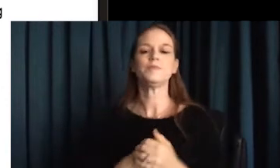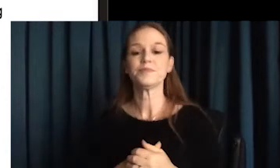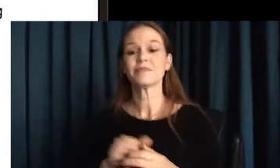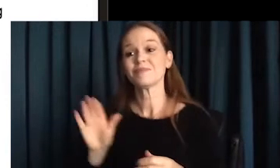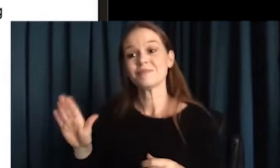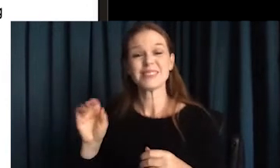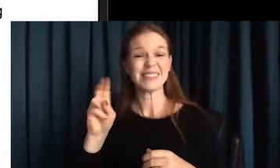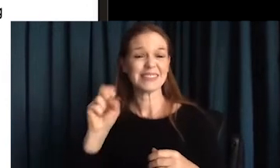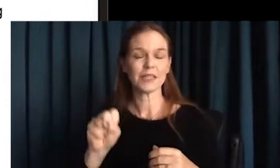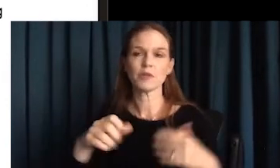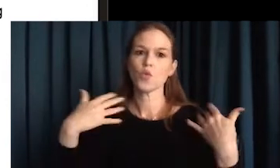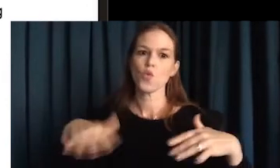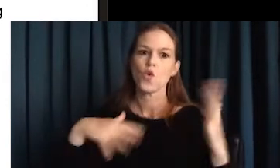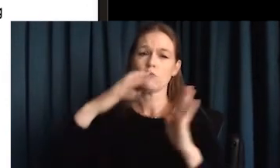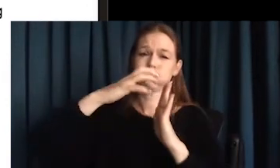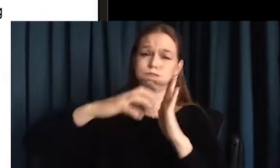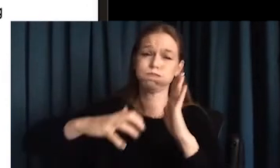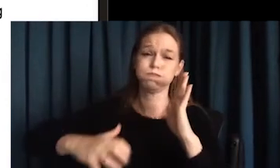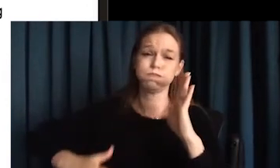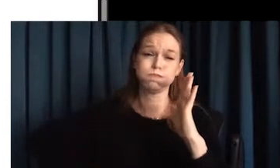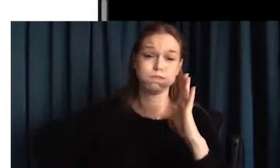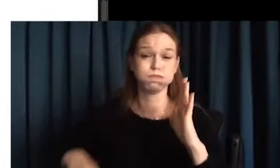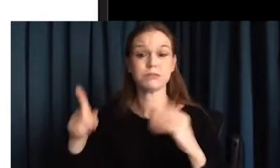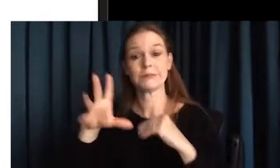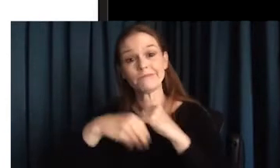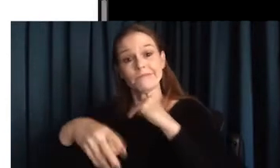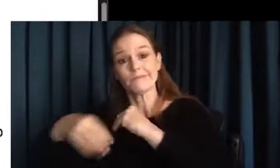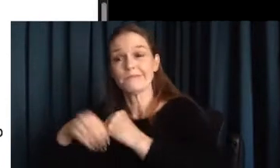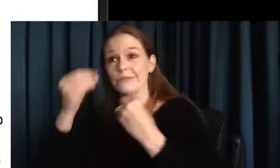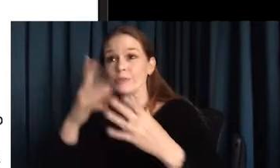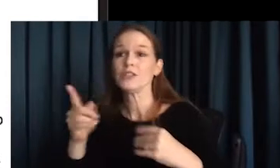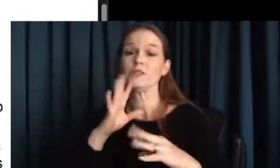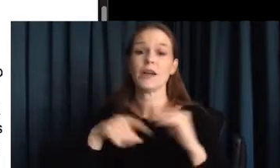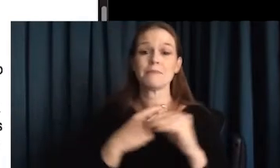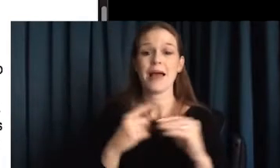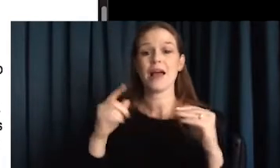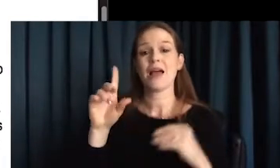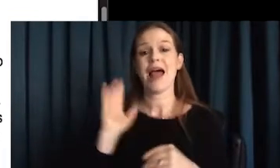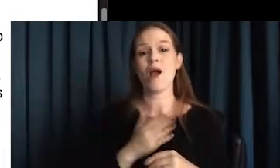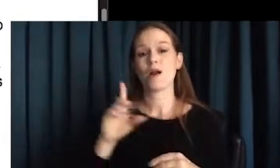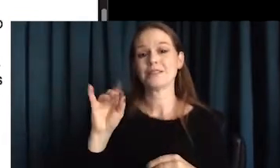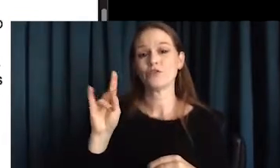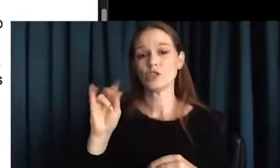so he goes into other information. He talks about a diversity statement, academic integrity.